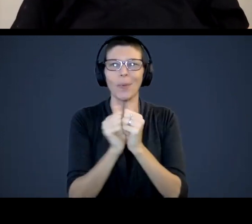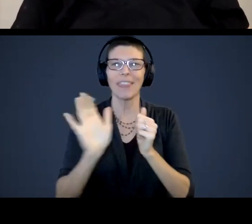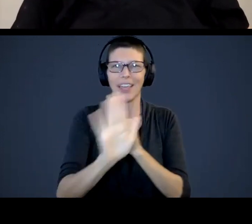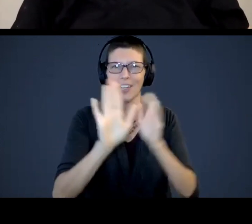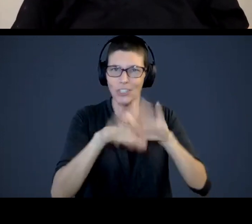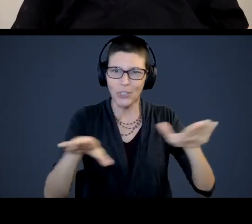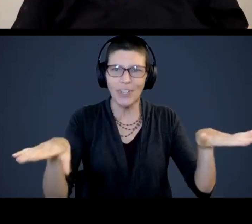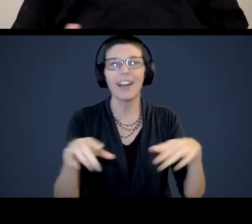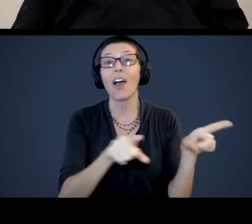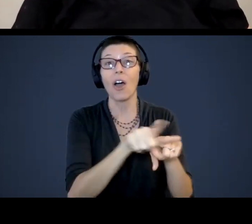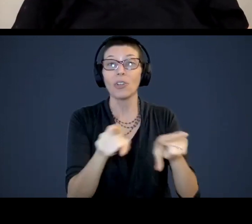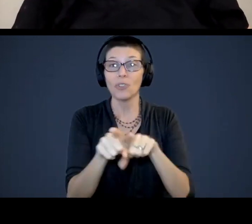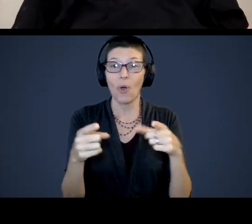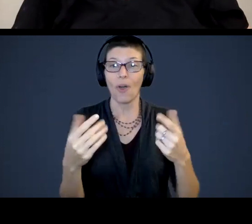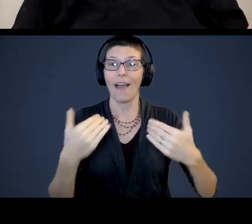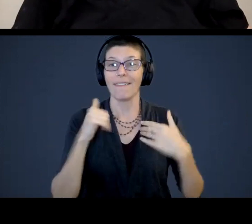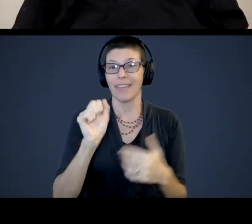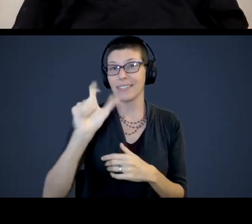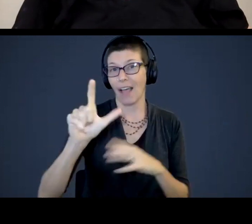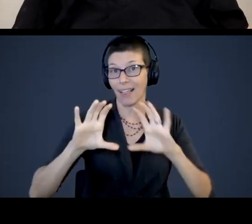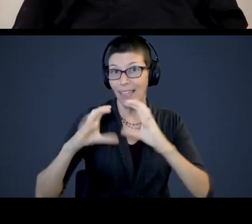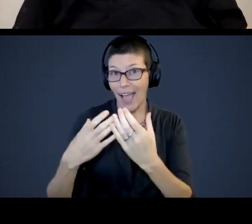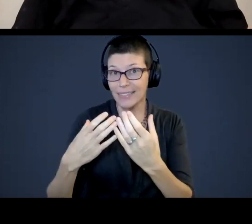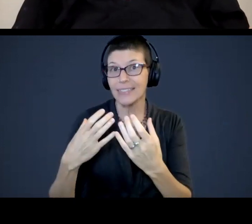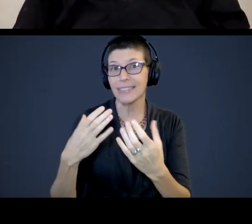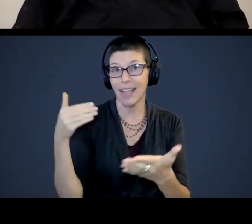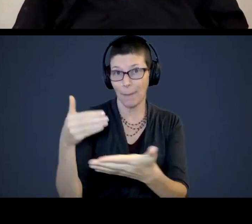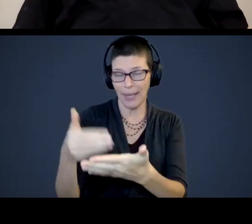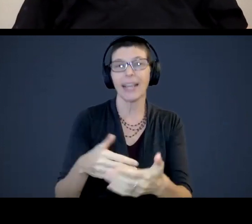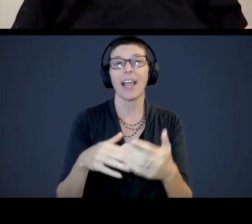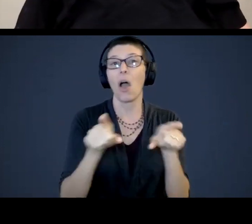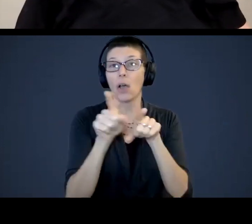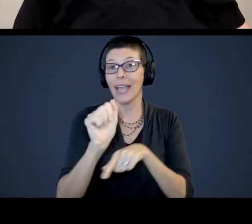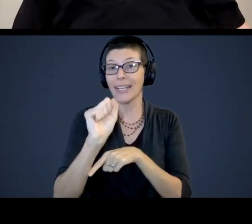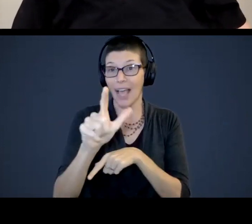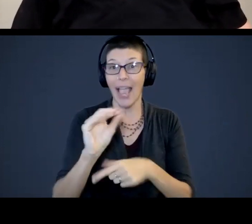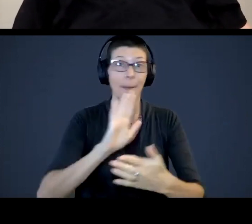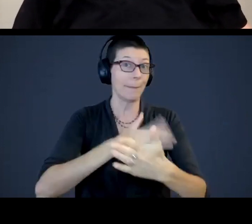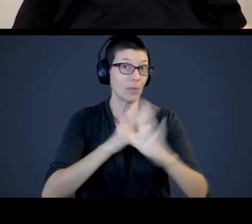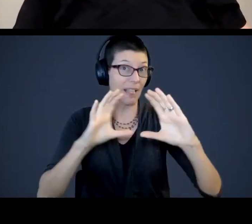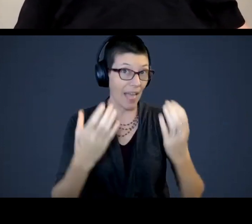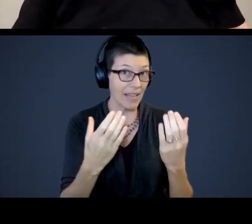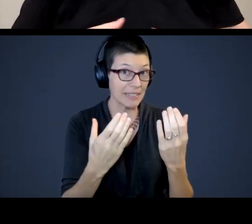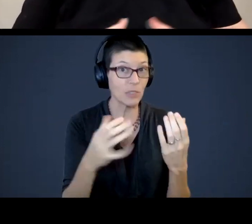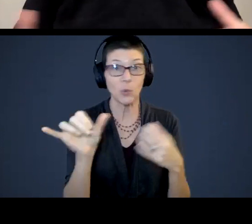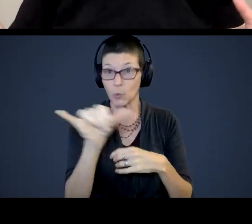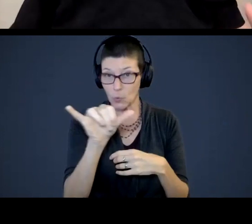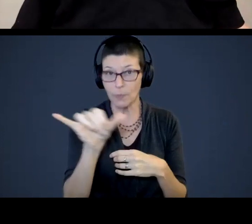We also have an ASL class that's coming up and an ASL and music class as well. So, look out for